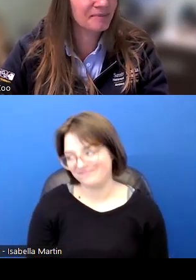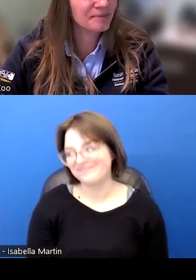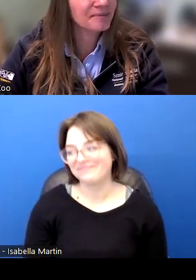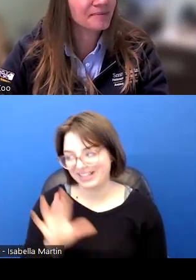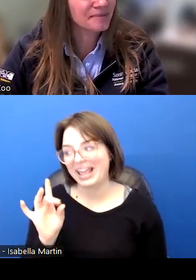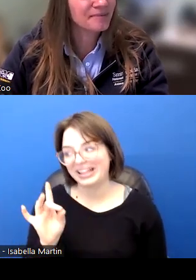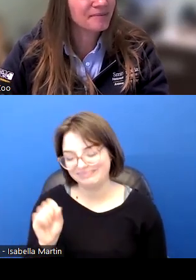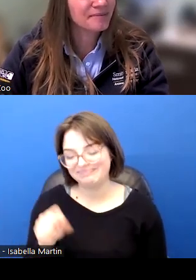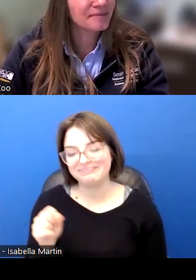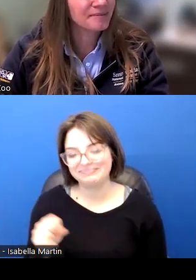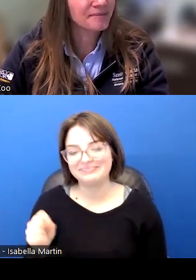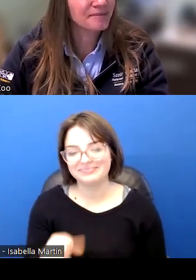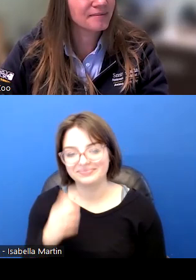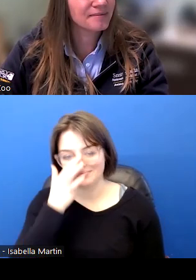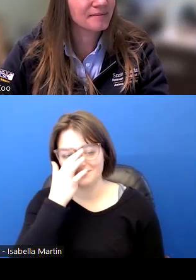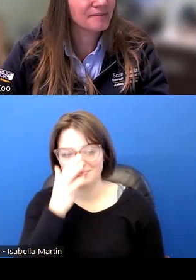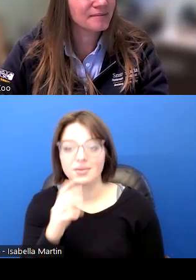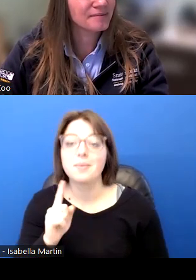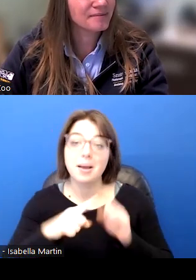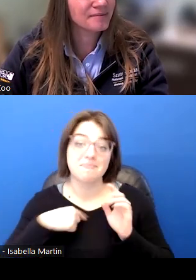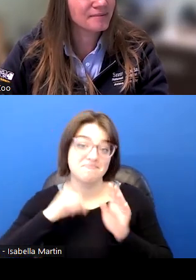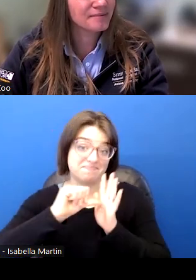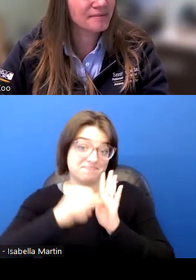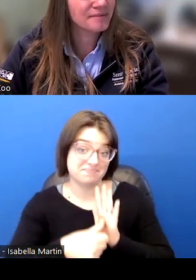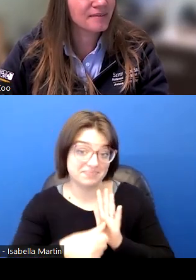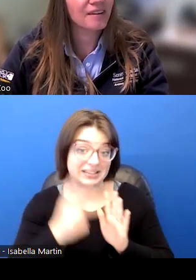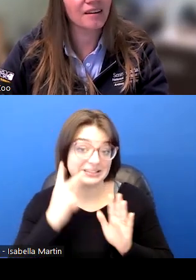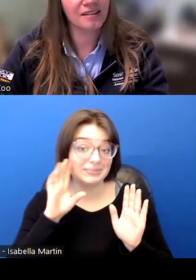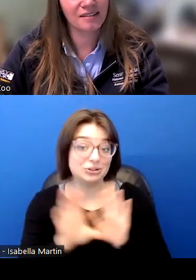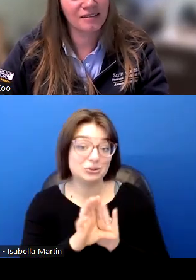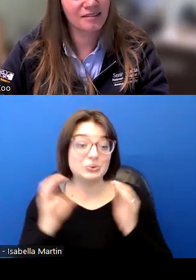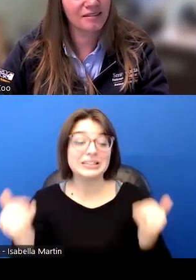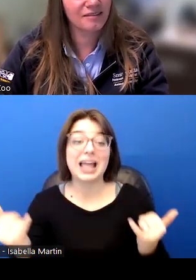Shellie: But again just to reiterate we do have a picture of where she is today or where she was in 2021.